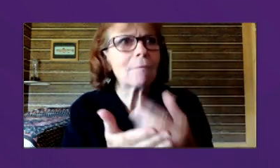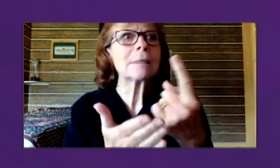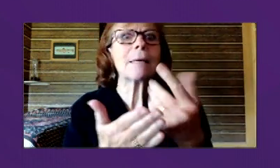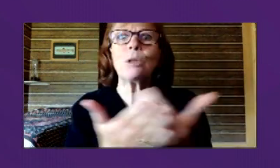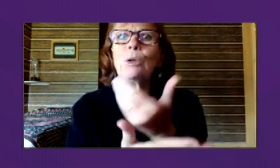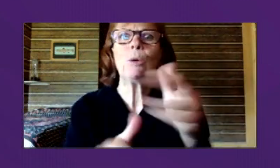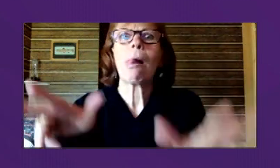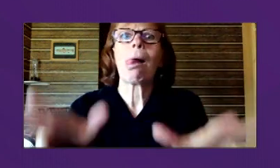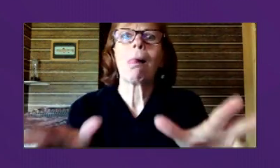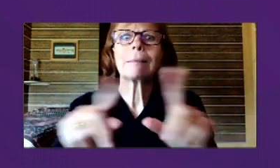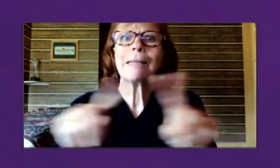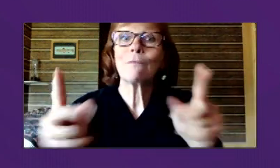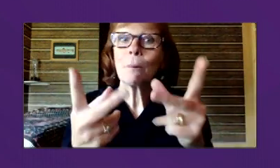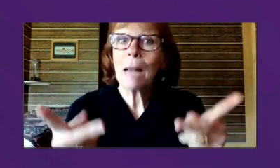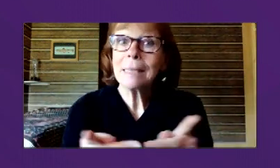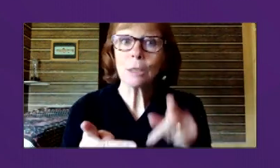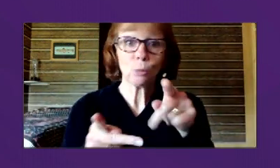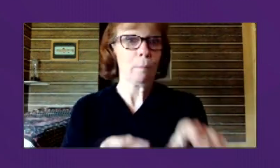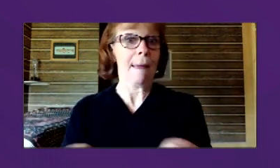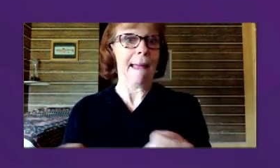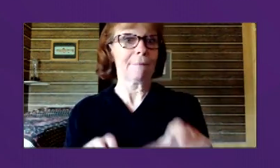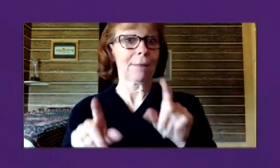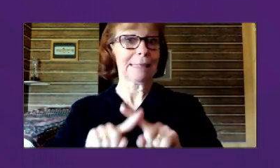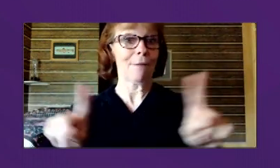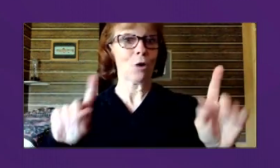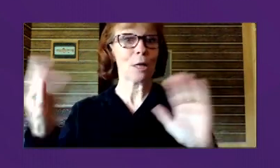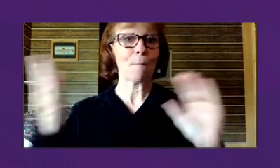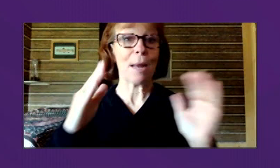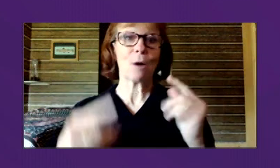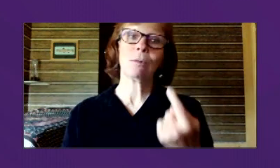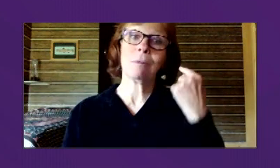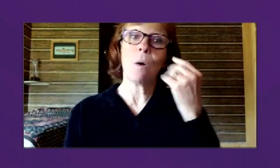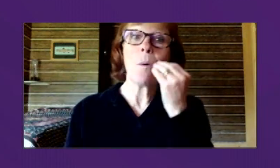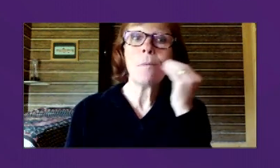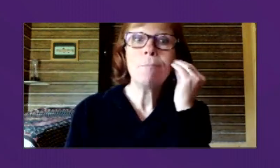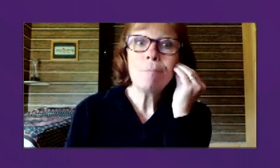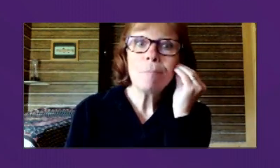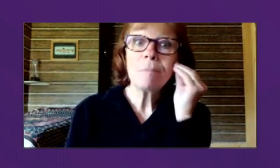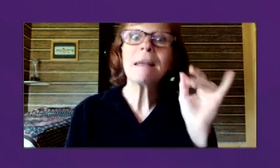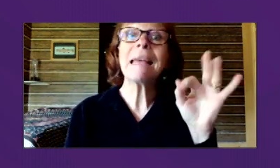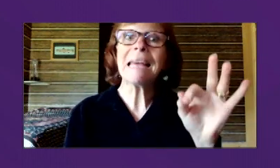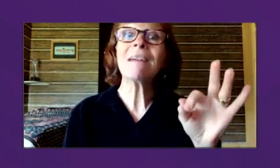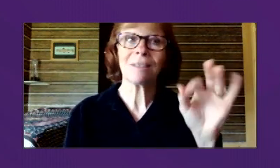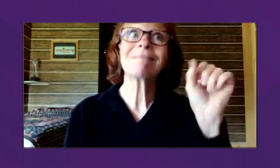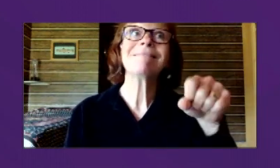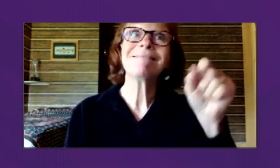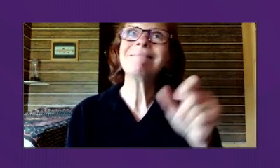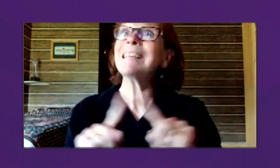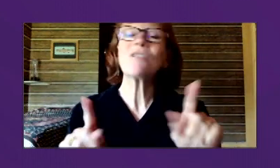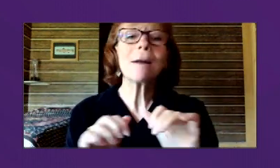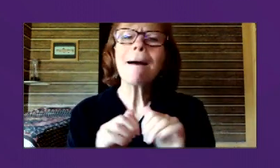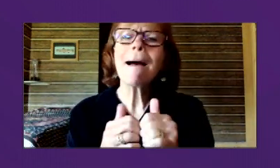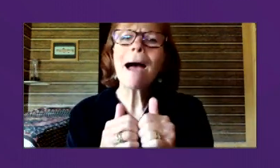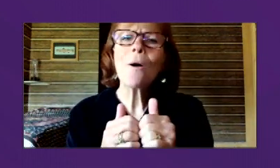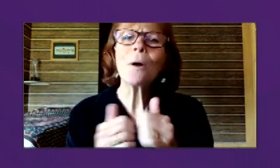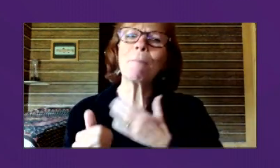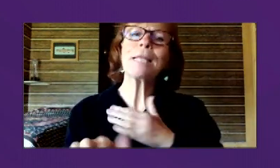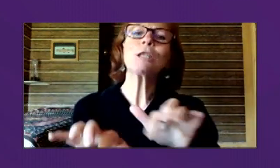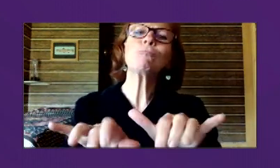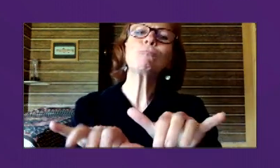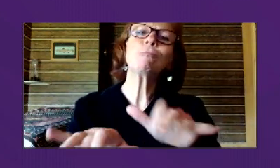Do you act differently than when you are at home? How so? Please share with us in the chat. So Ellen